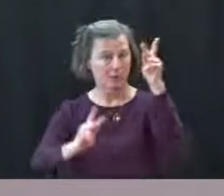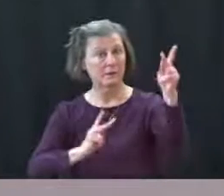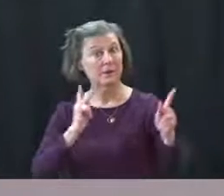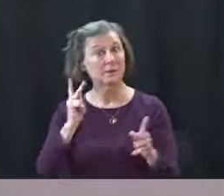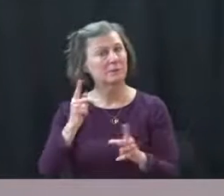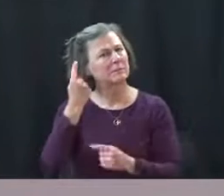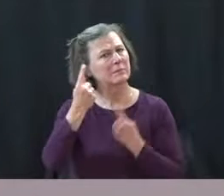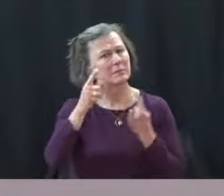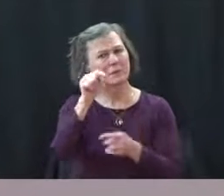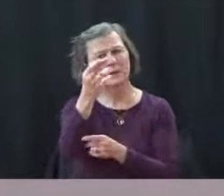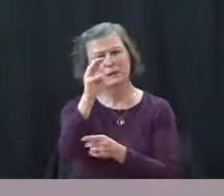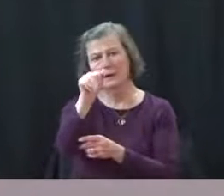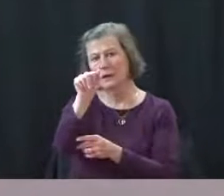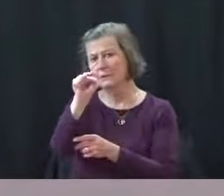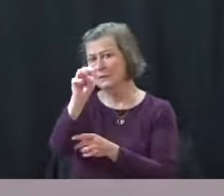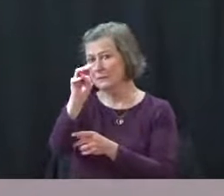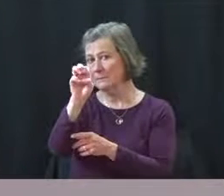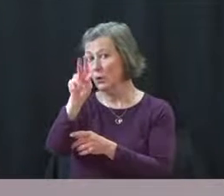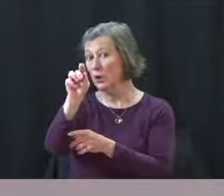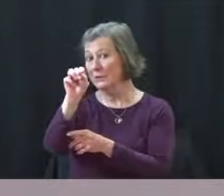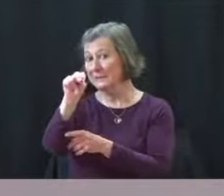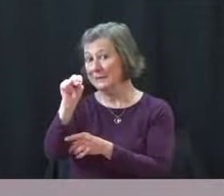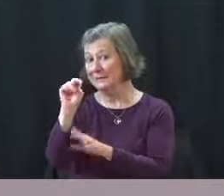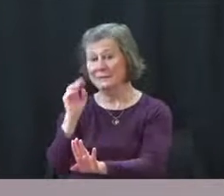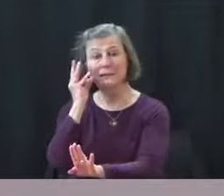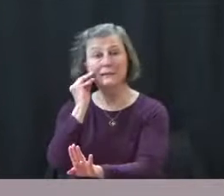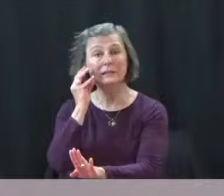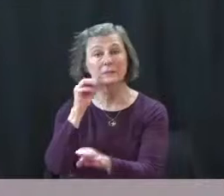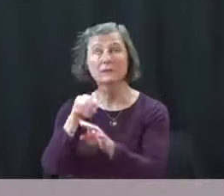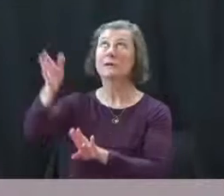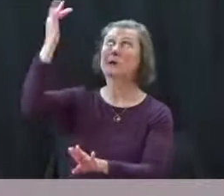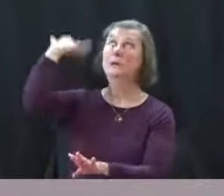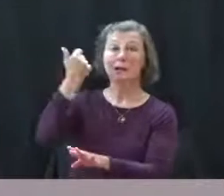Consider Thomas Merton’s experience back in 1958 in Louisville, Kentucky.